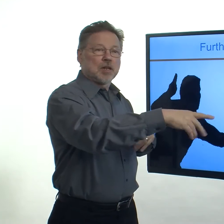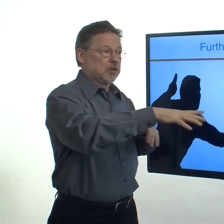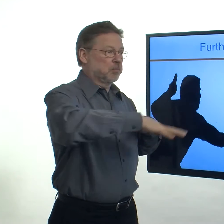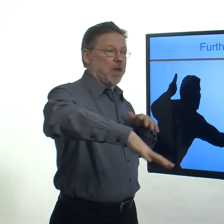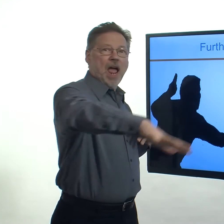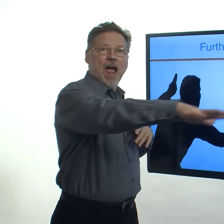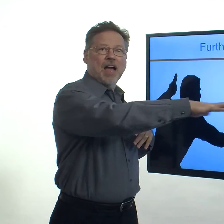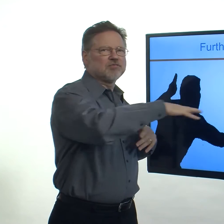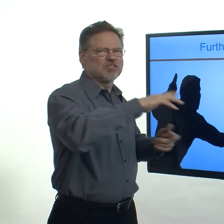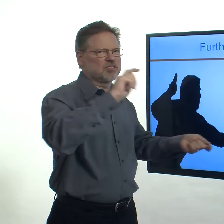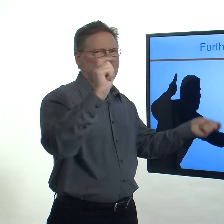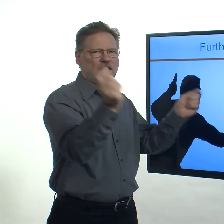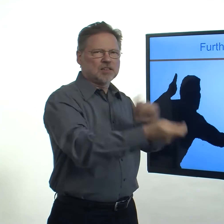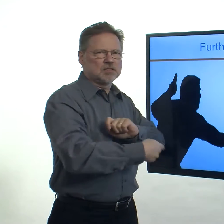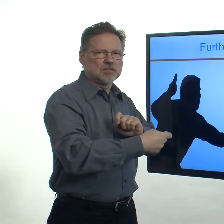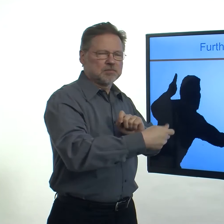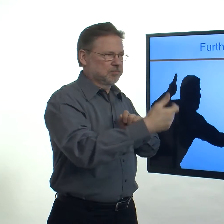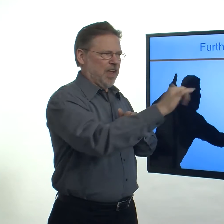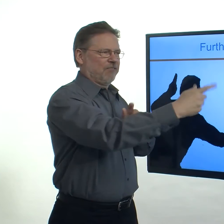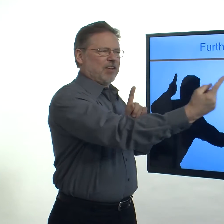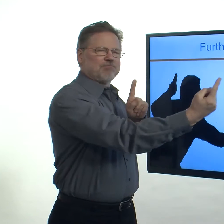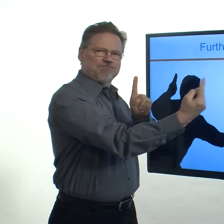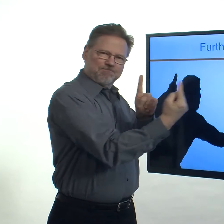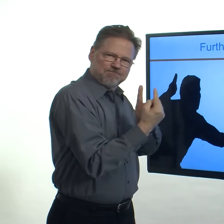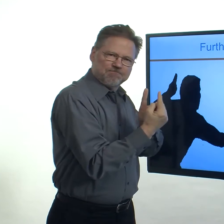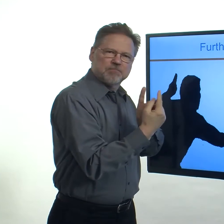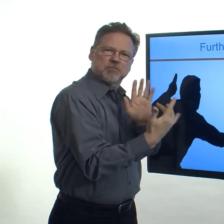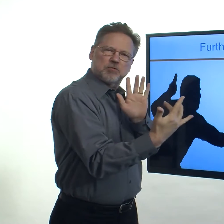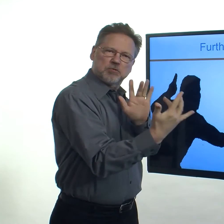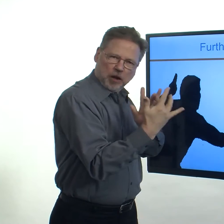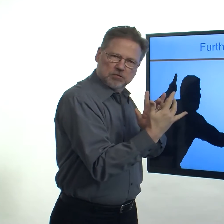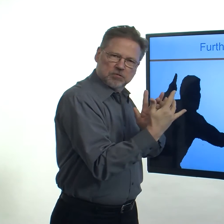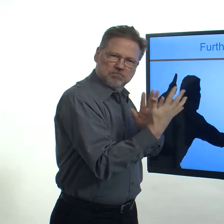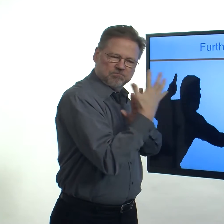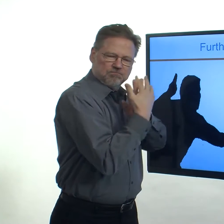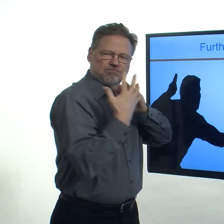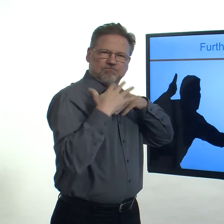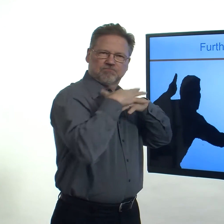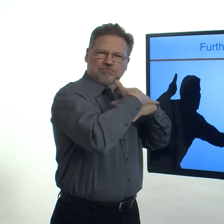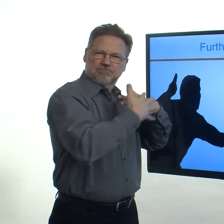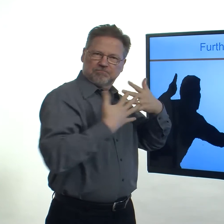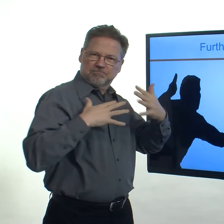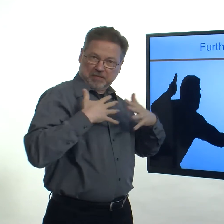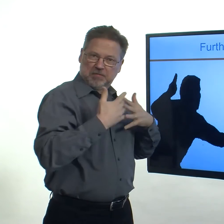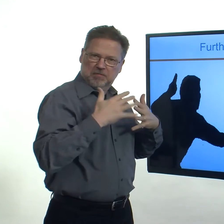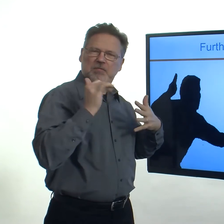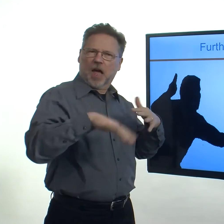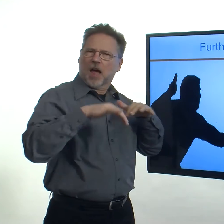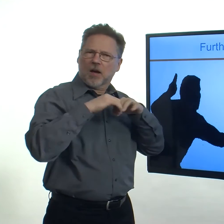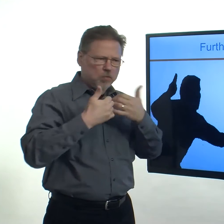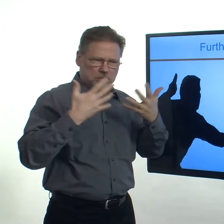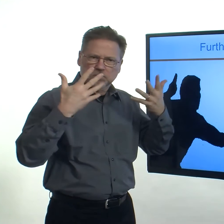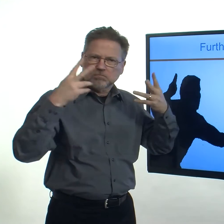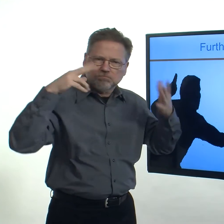space between myself and the other person would change as we’d have to stand close enough for them to touch my hands.